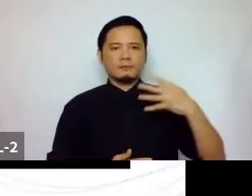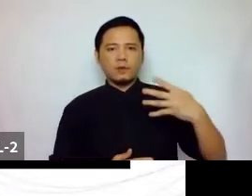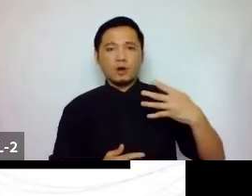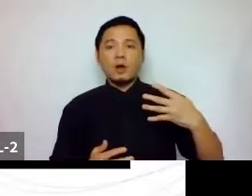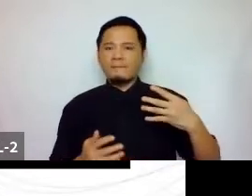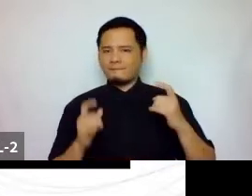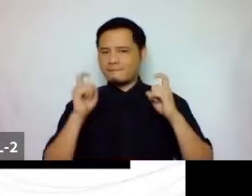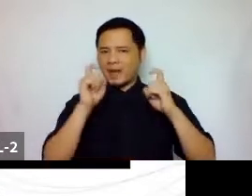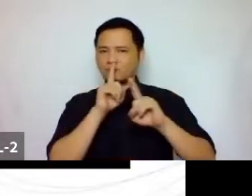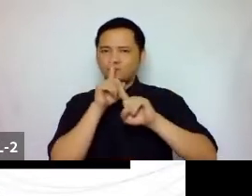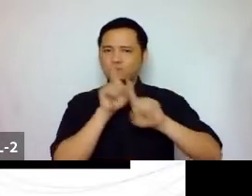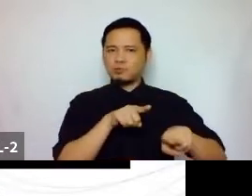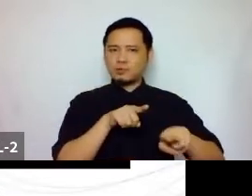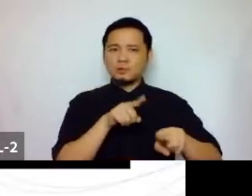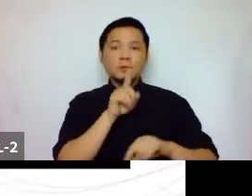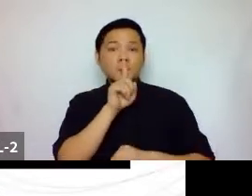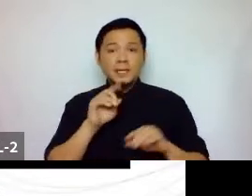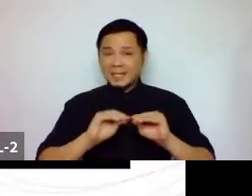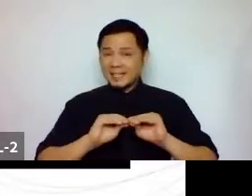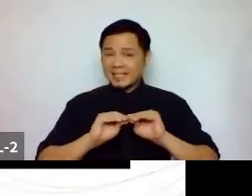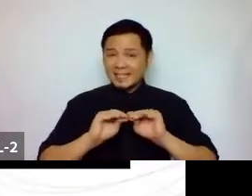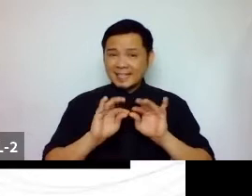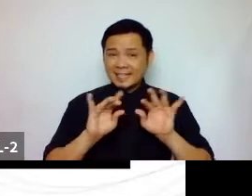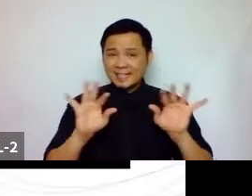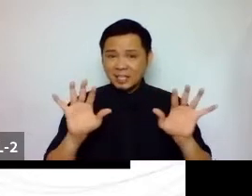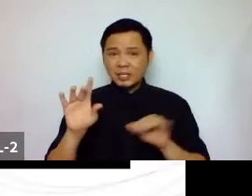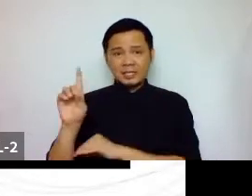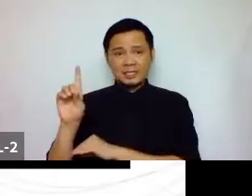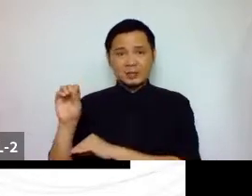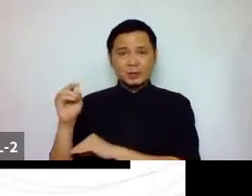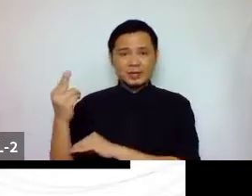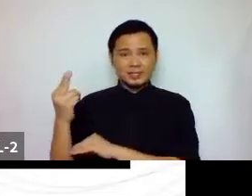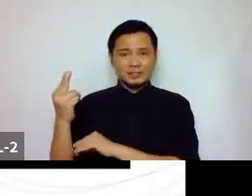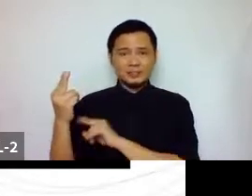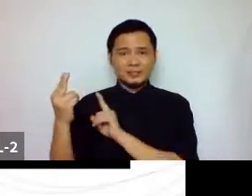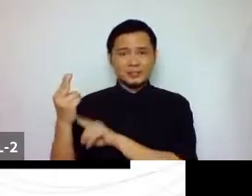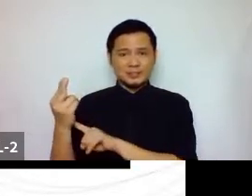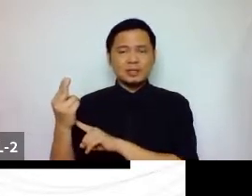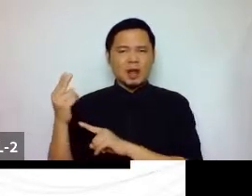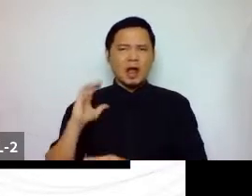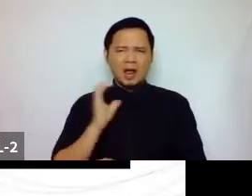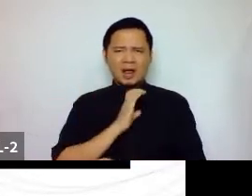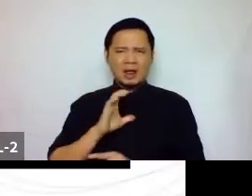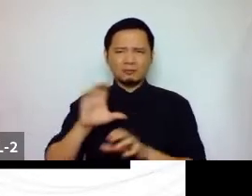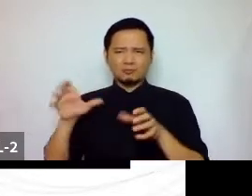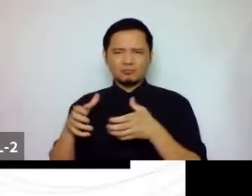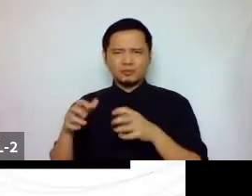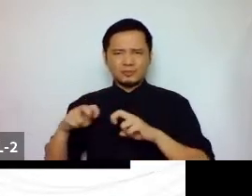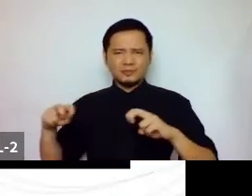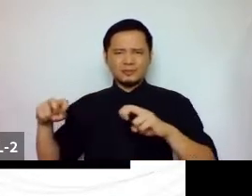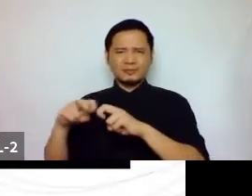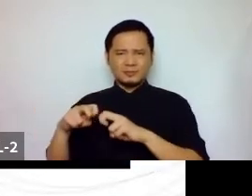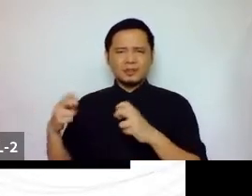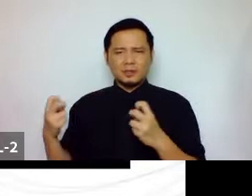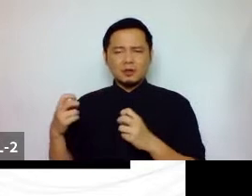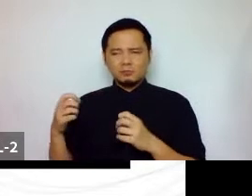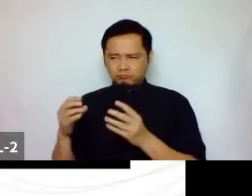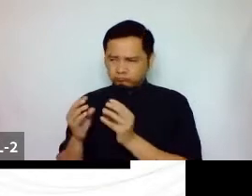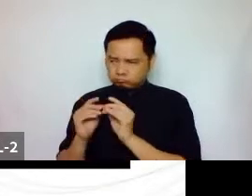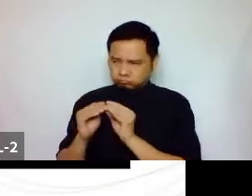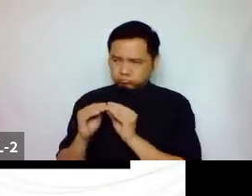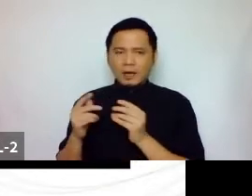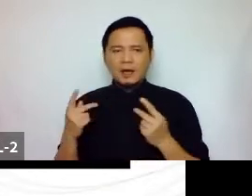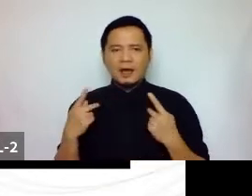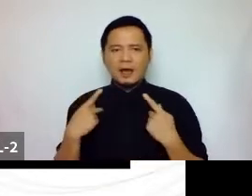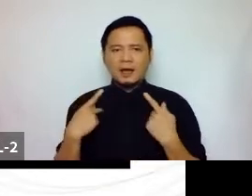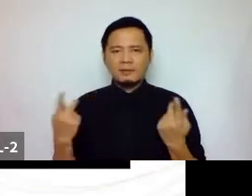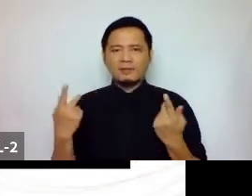It’s also clear to us in DOH, specifically to our committee in demand generation, there is a limit in communication.